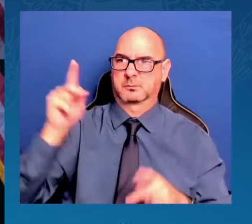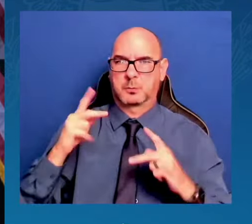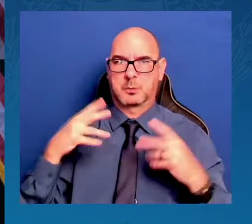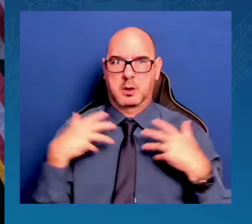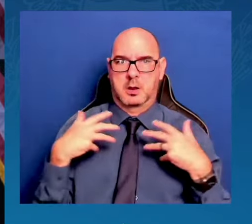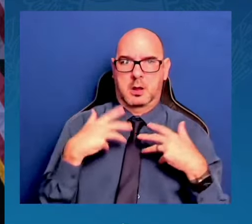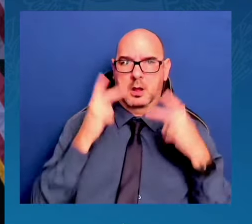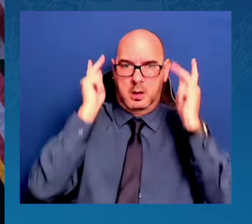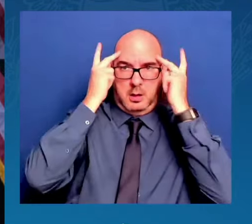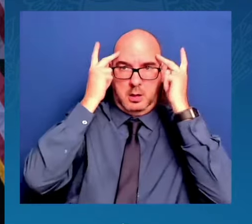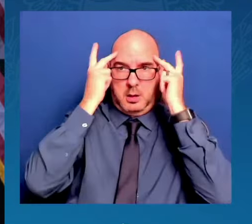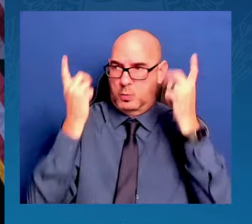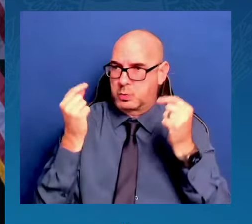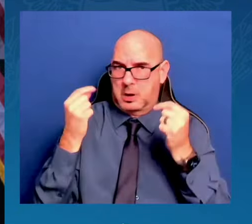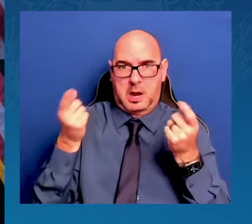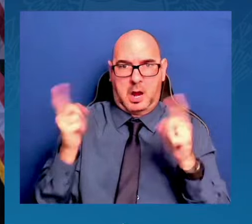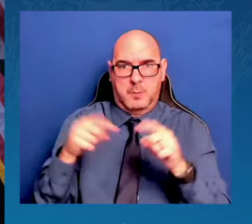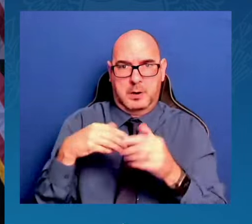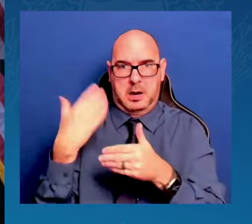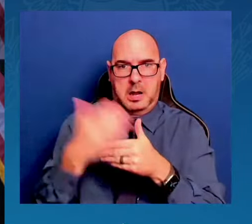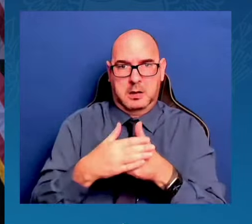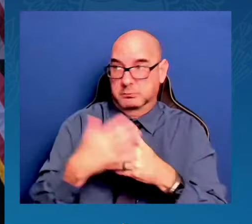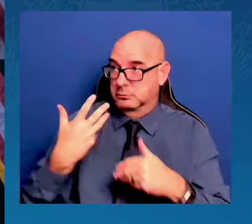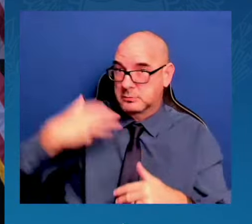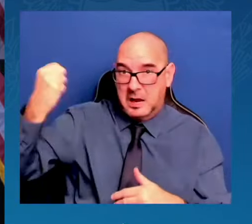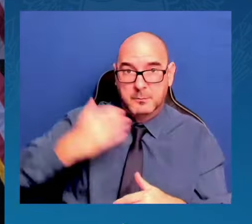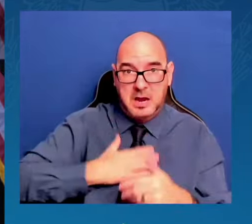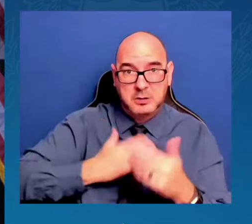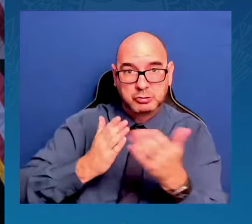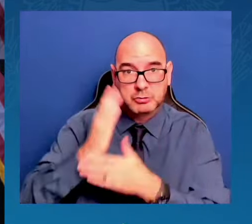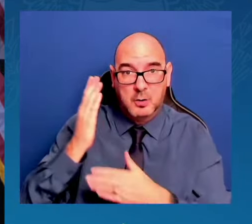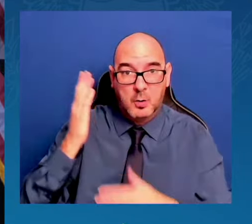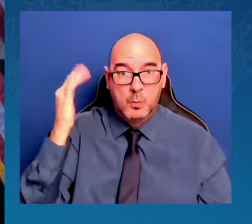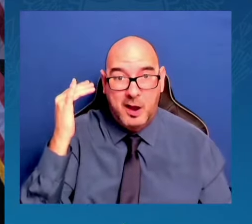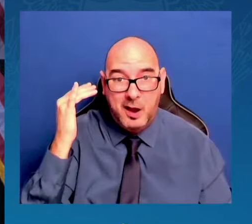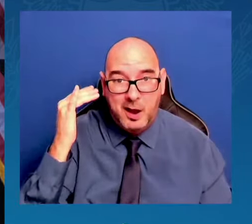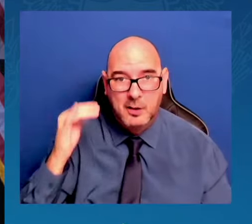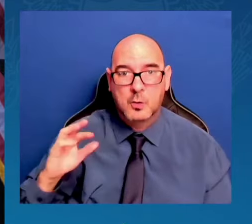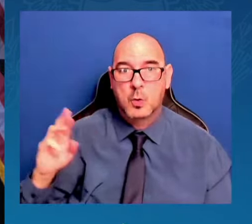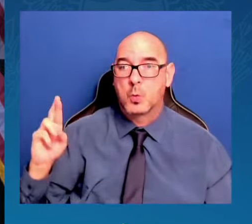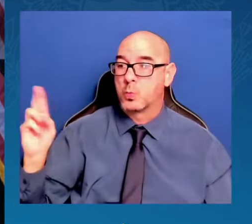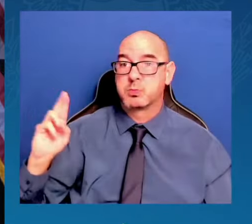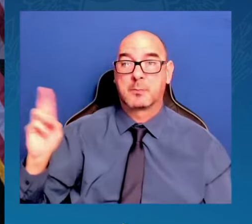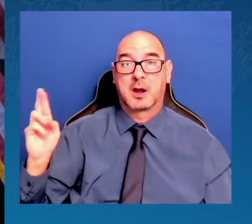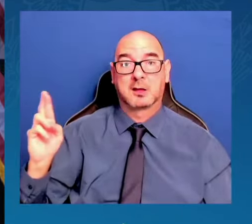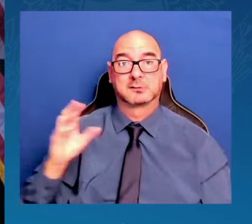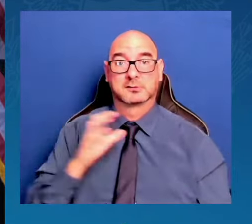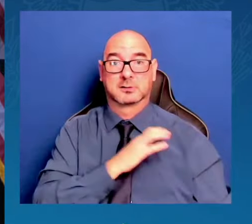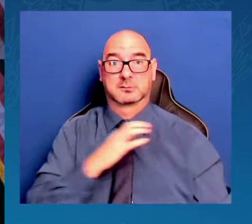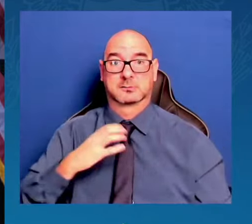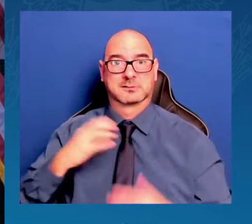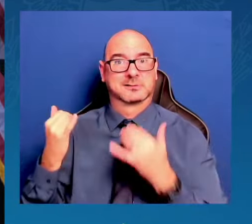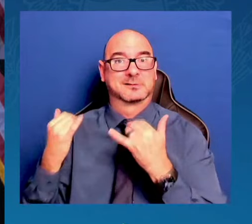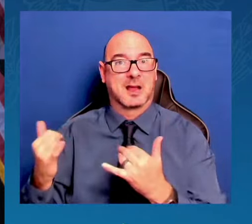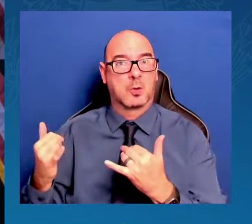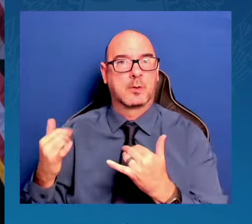because Republicans in Congress are now calling for a nationwide abortion ban.